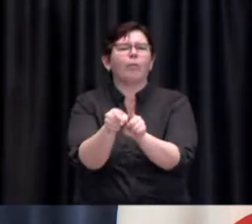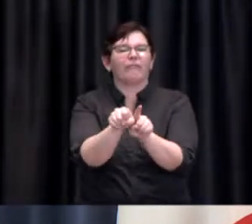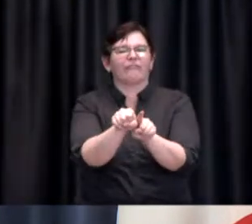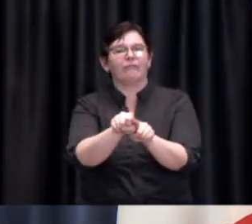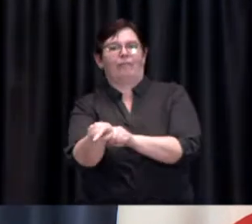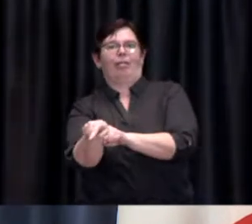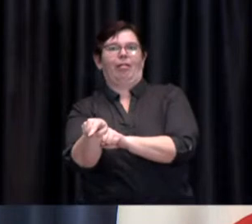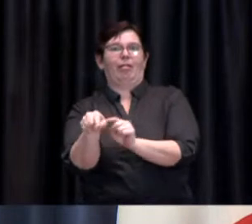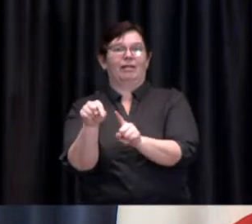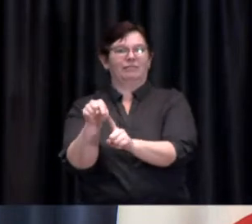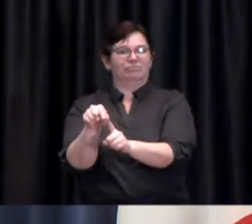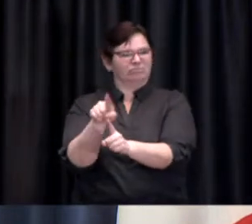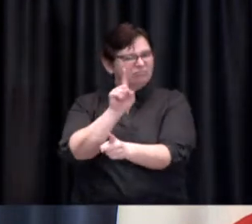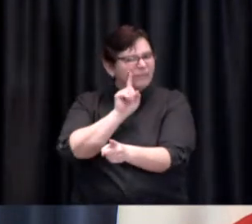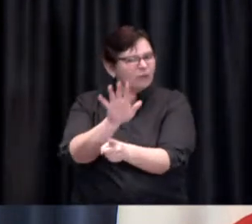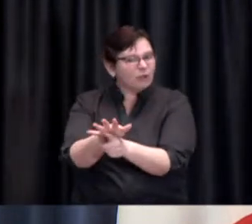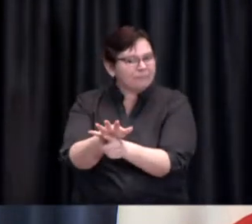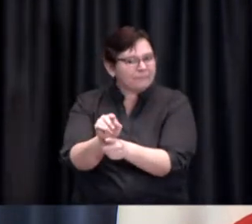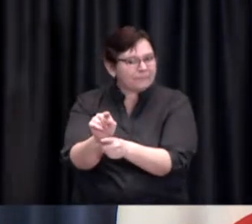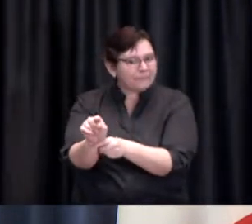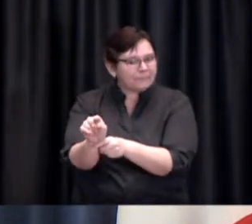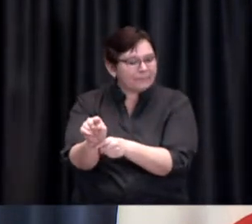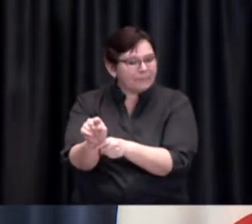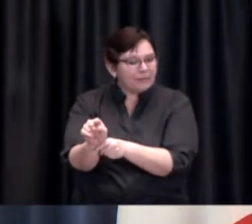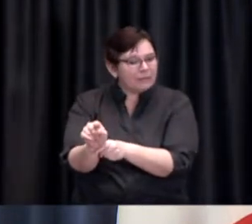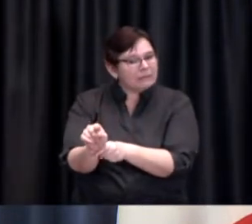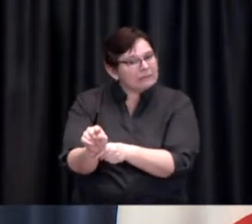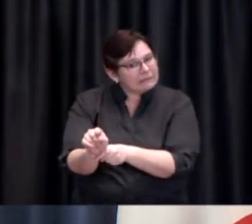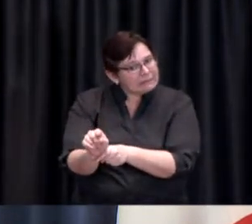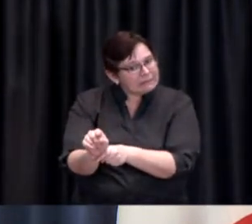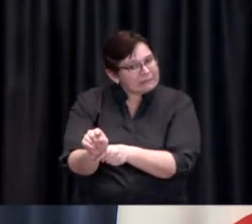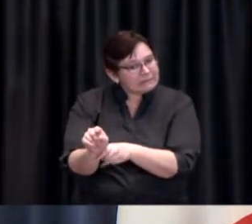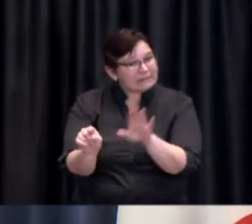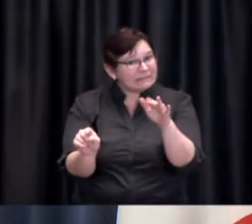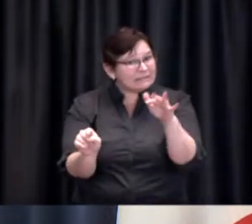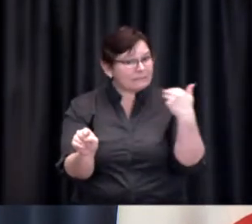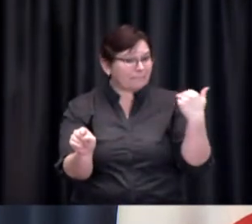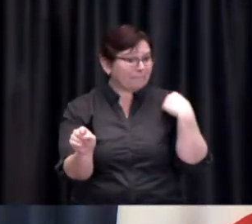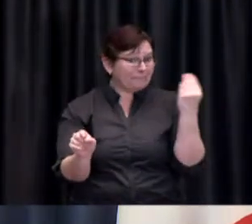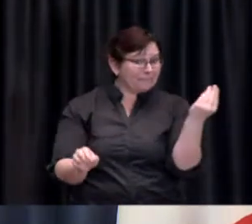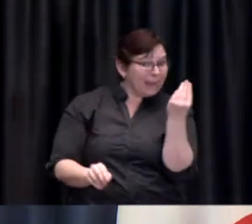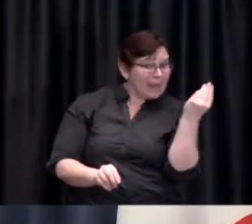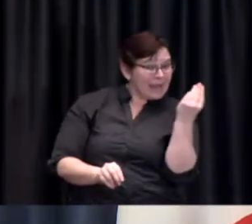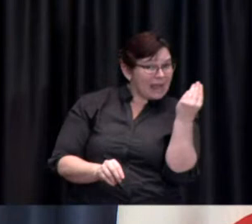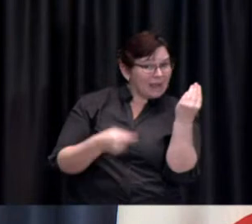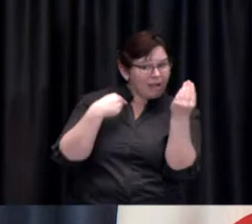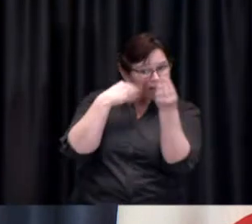When I delivered that figure on Monday it was 511.